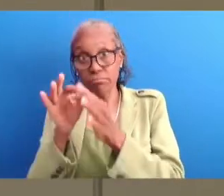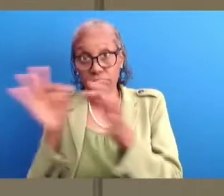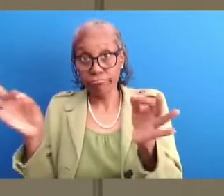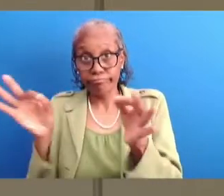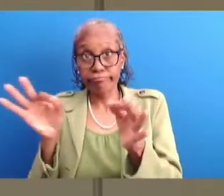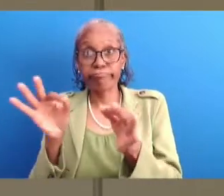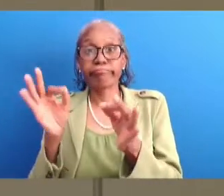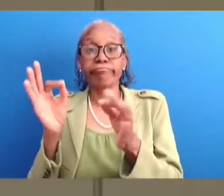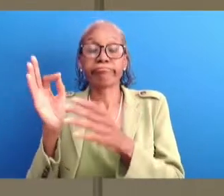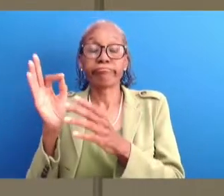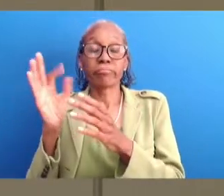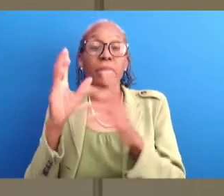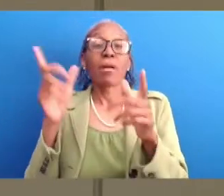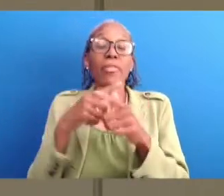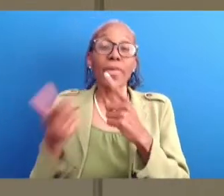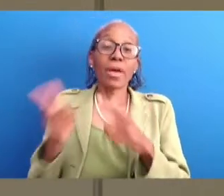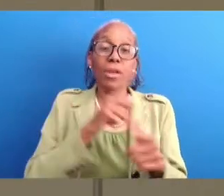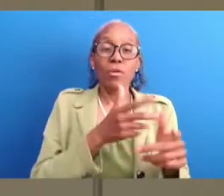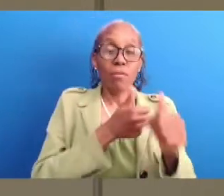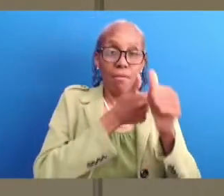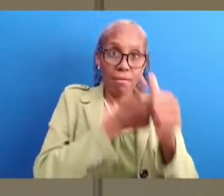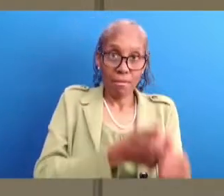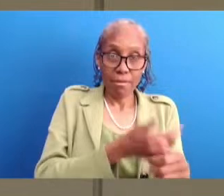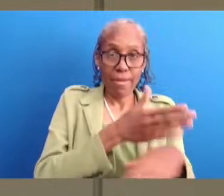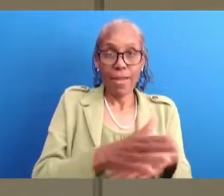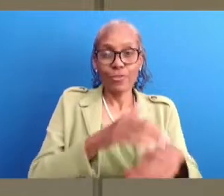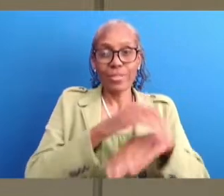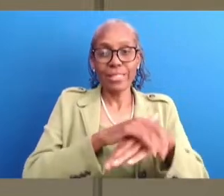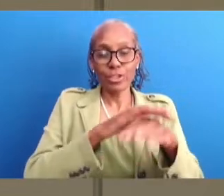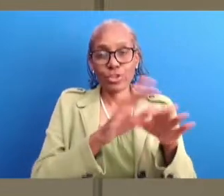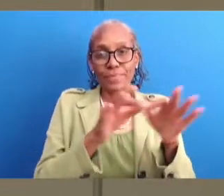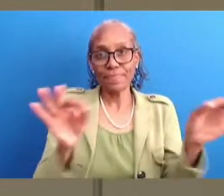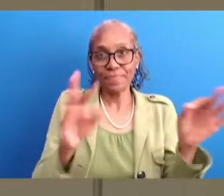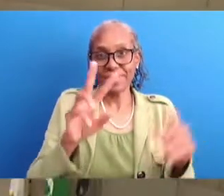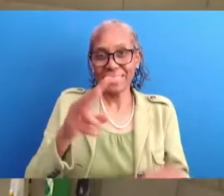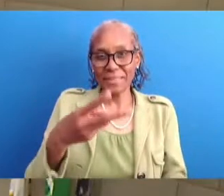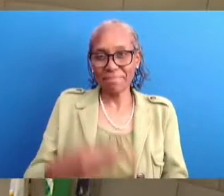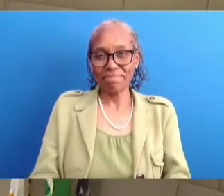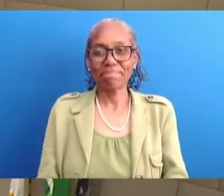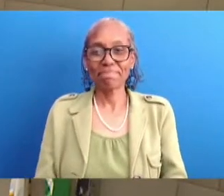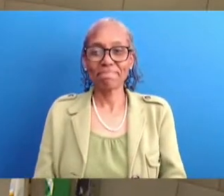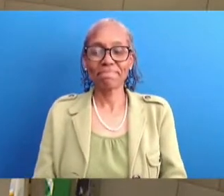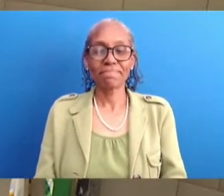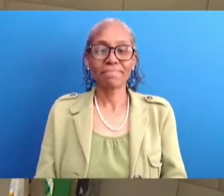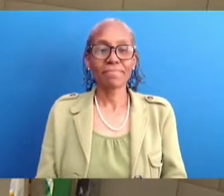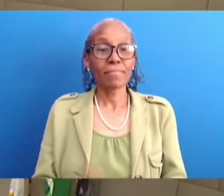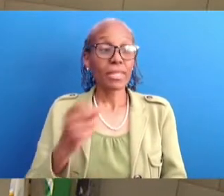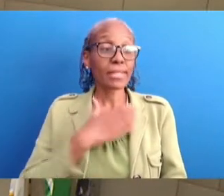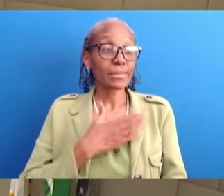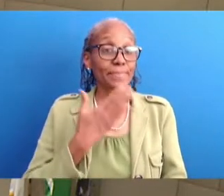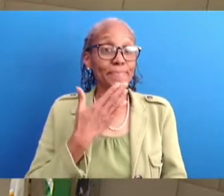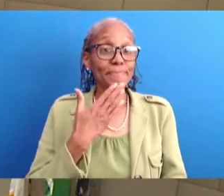REMINDER THAT WE'LL HEAR IT IN